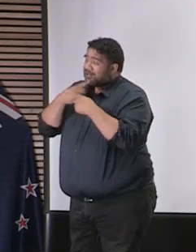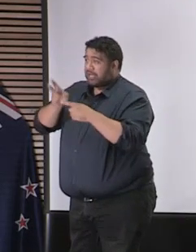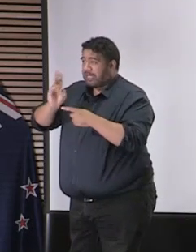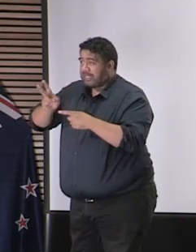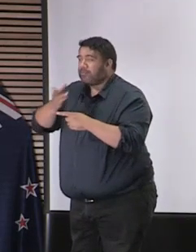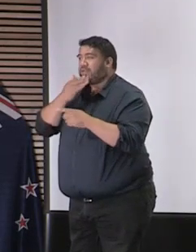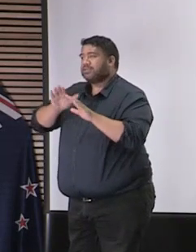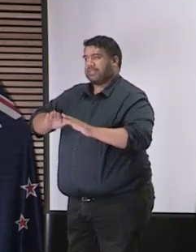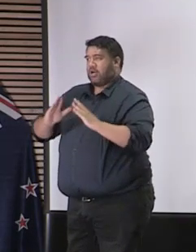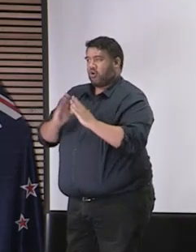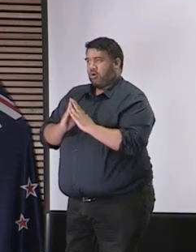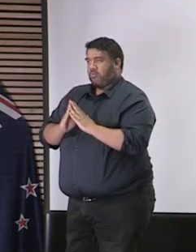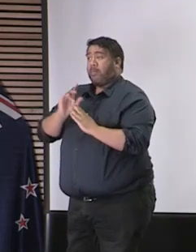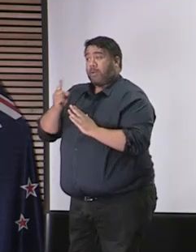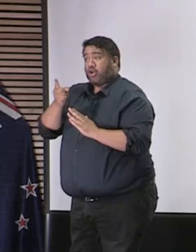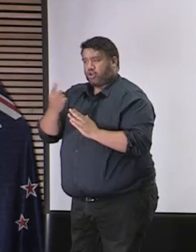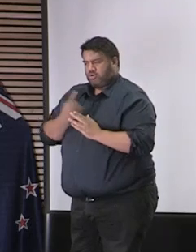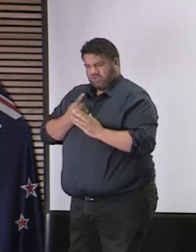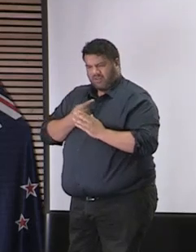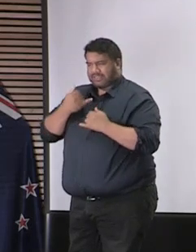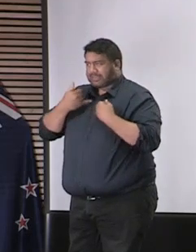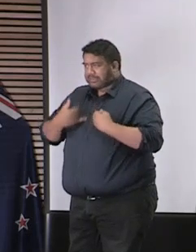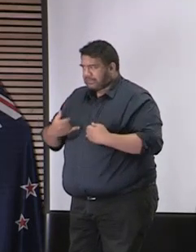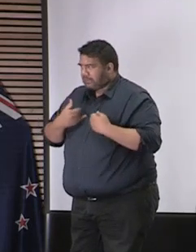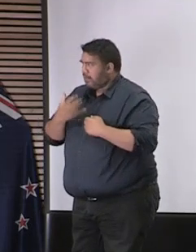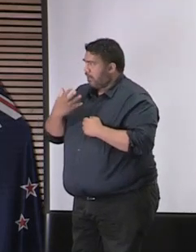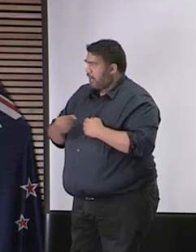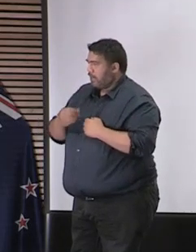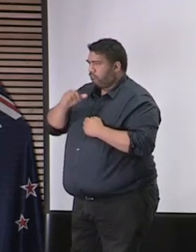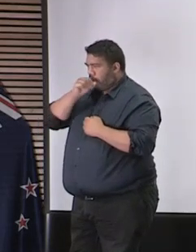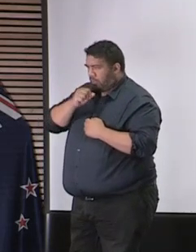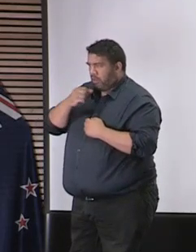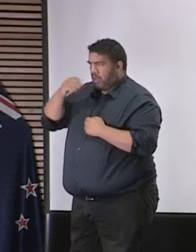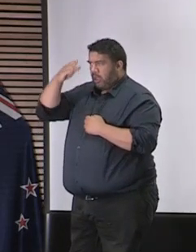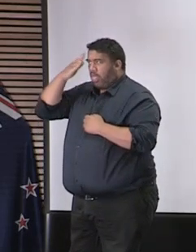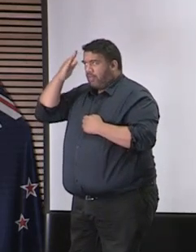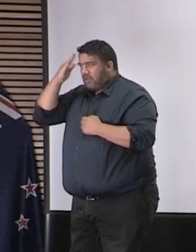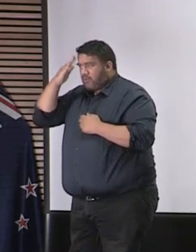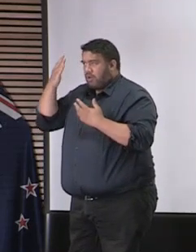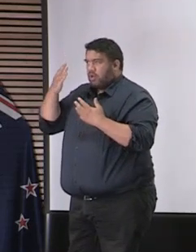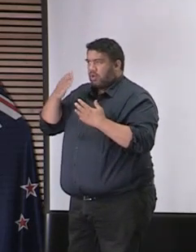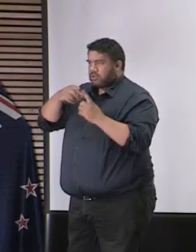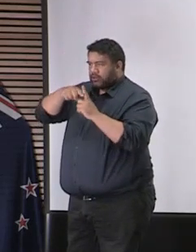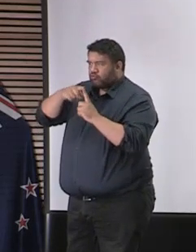course we have been telling people to stay at home but if